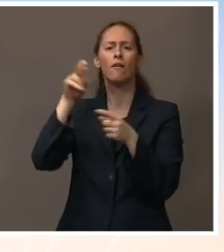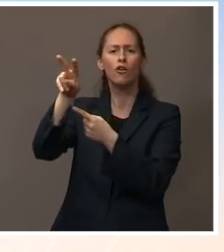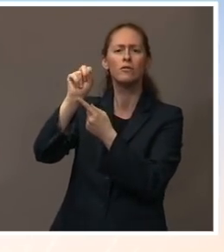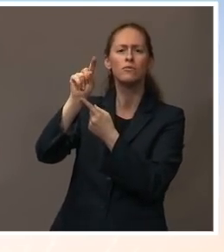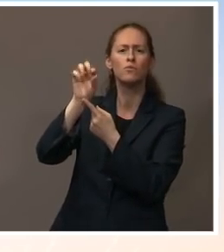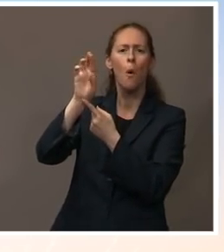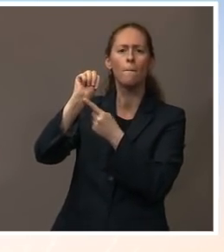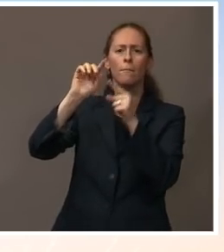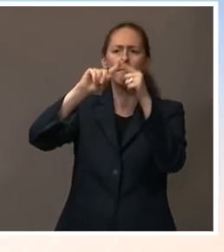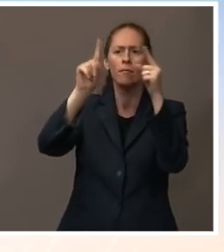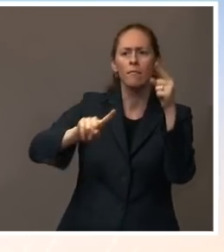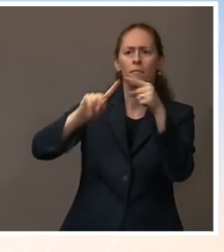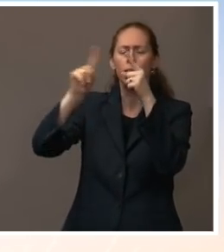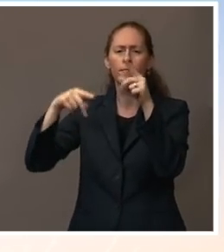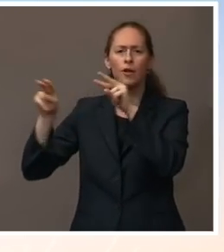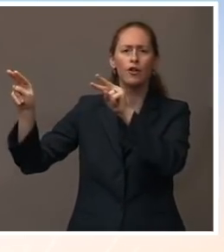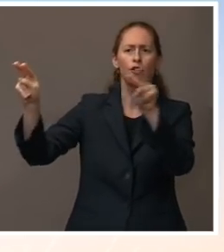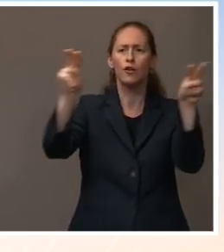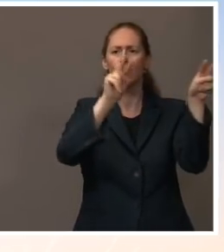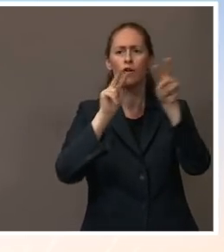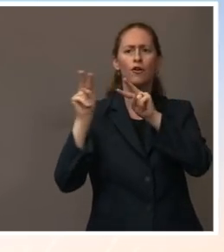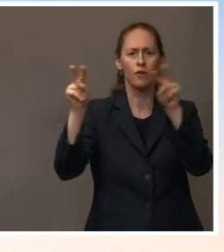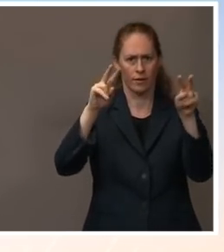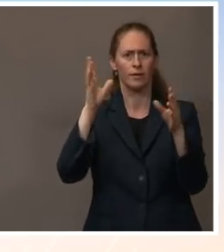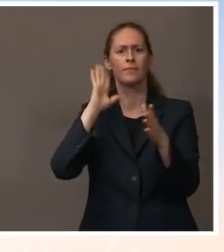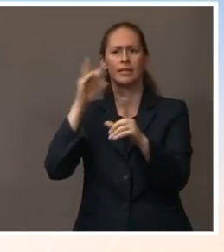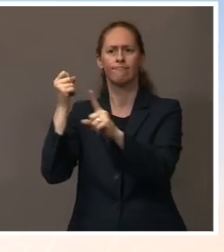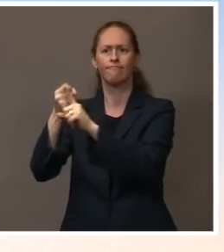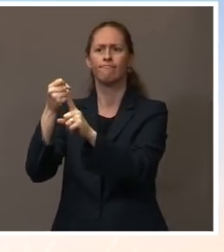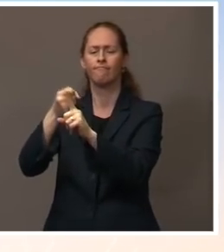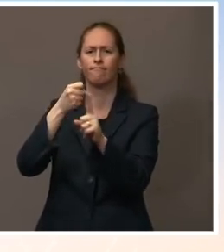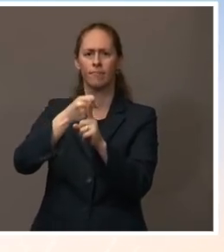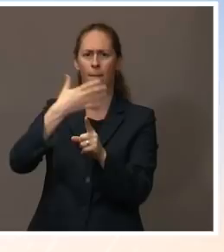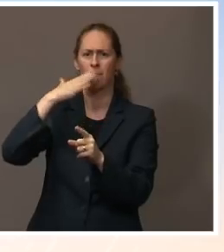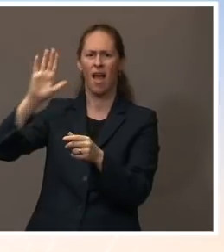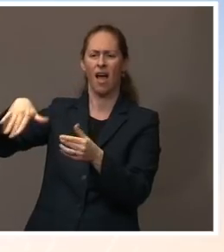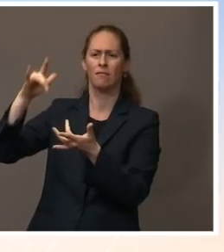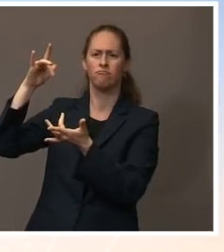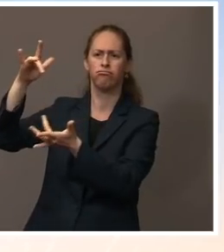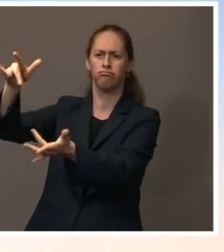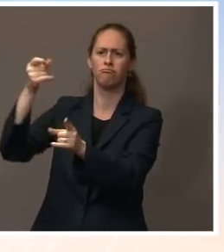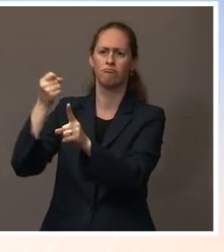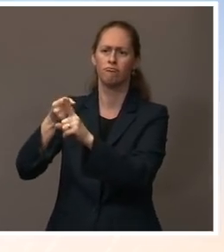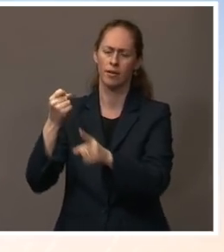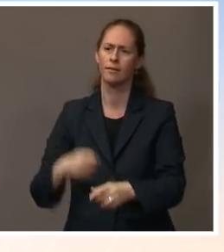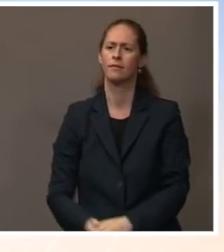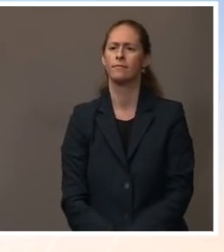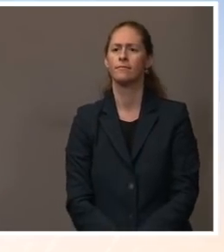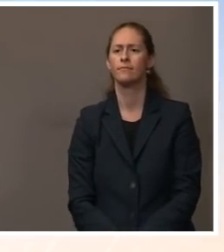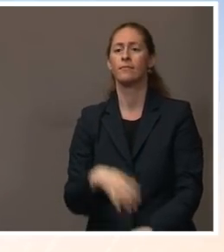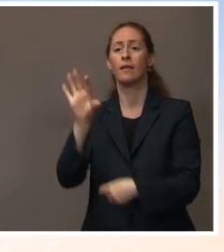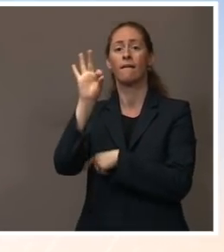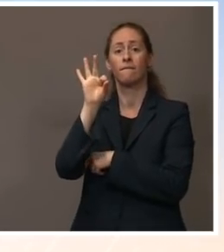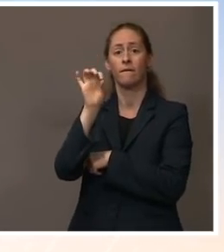to meet with the FEMA Administrator and members of the Emergency Preparedness team, including the Homeland Security Advisor, to discuss the federal government's